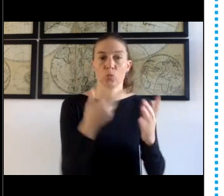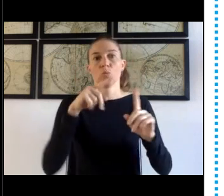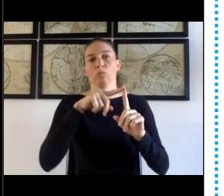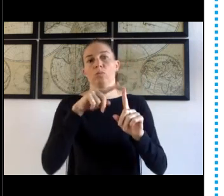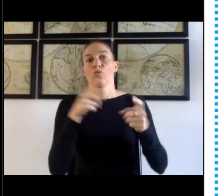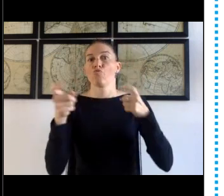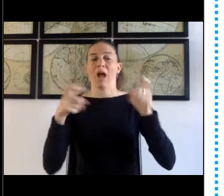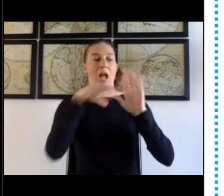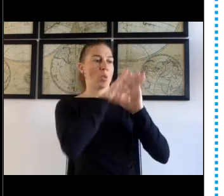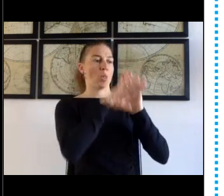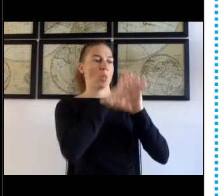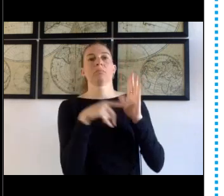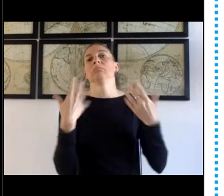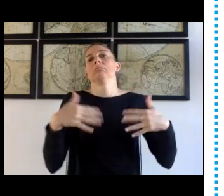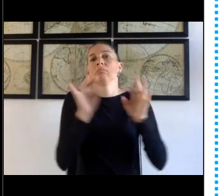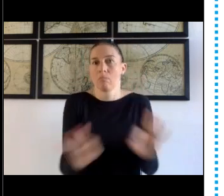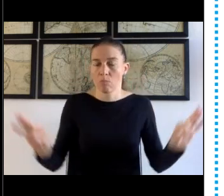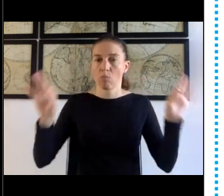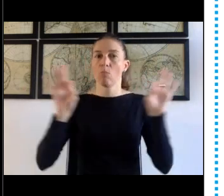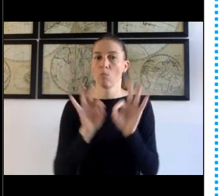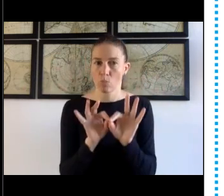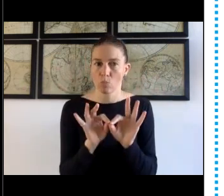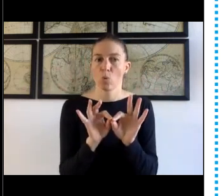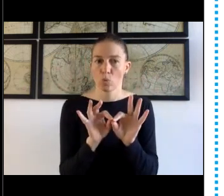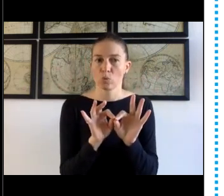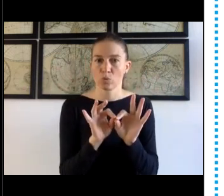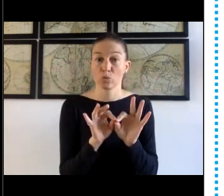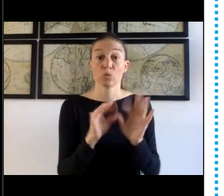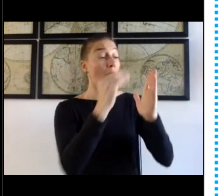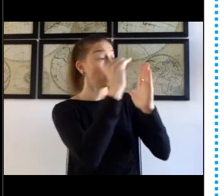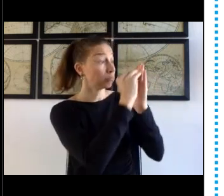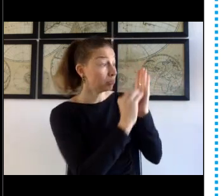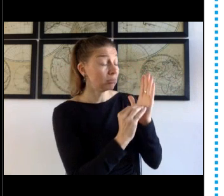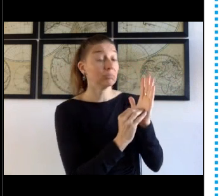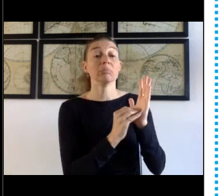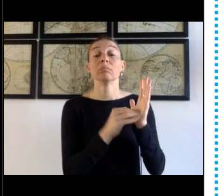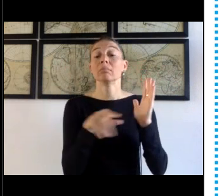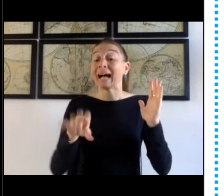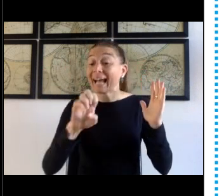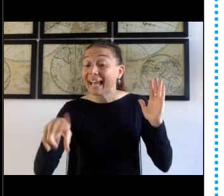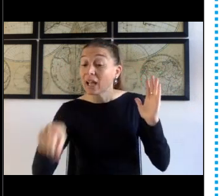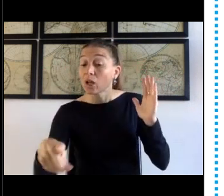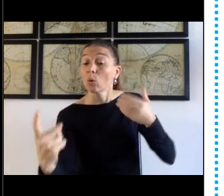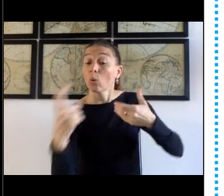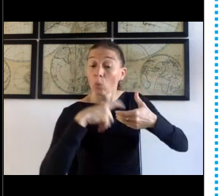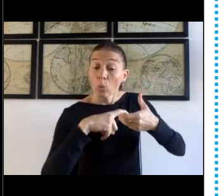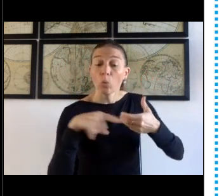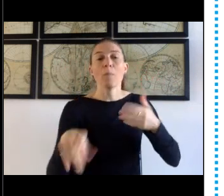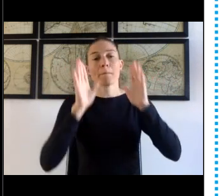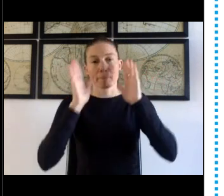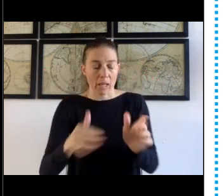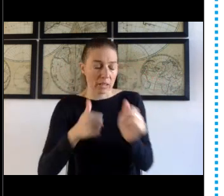So that can apply directly to the EU countries or services and citizens that it addresses.